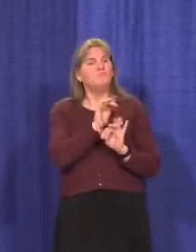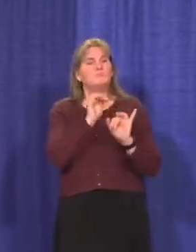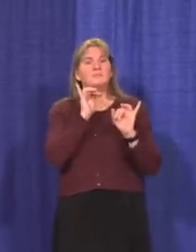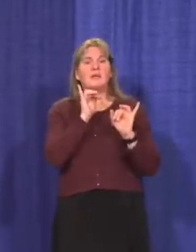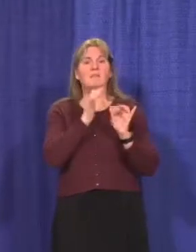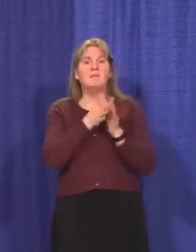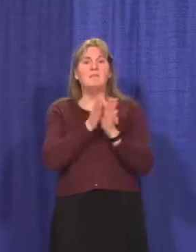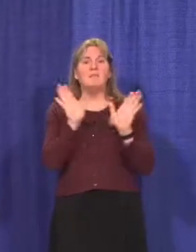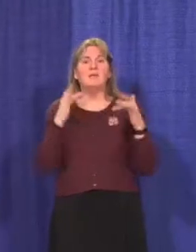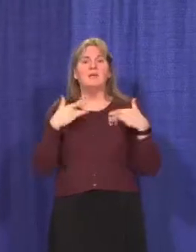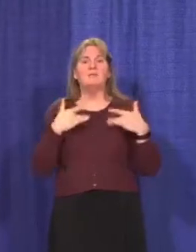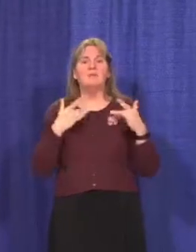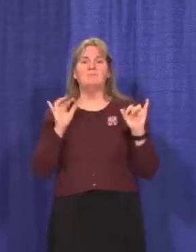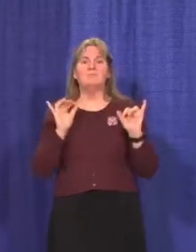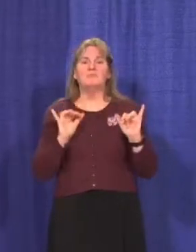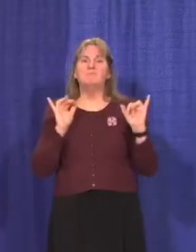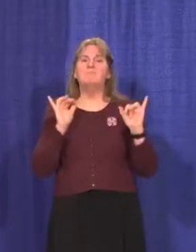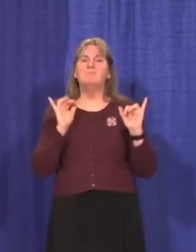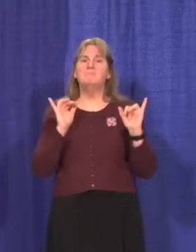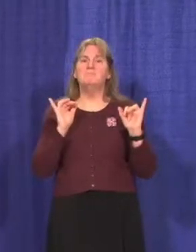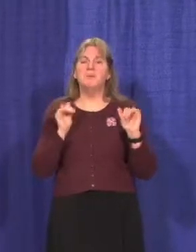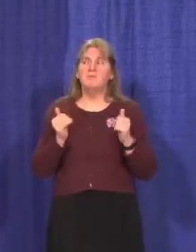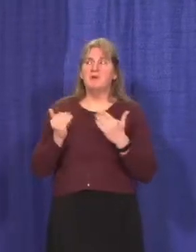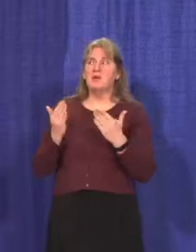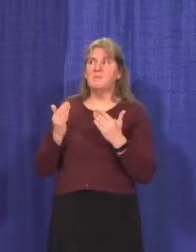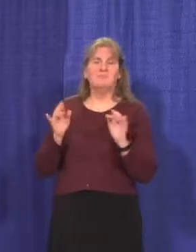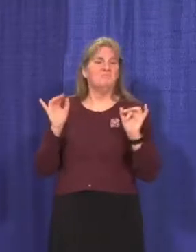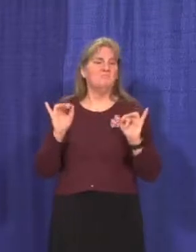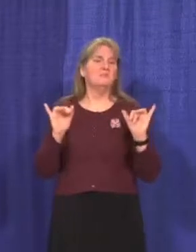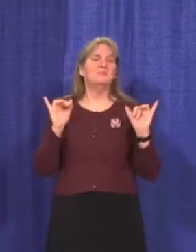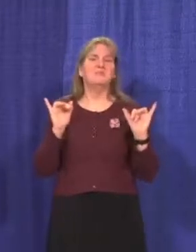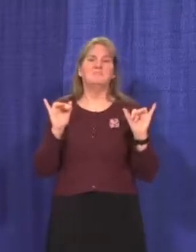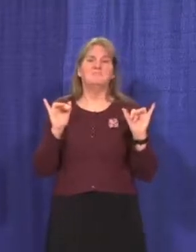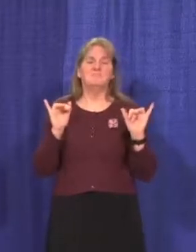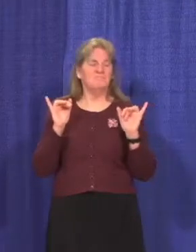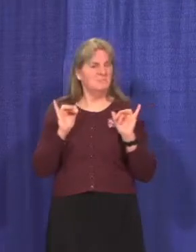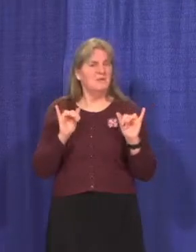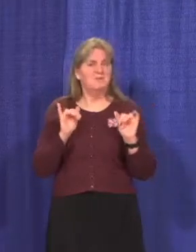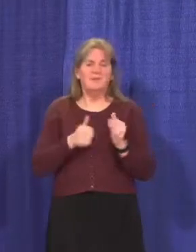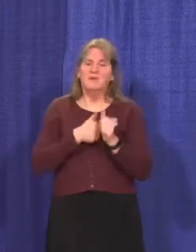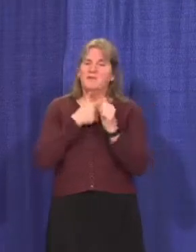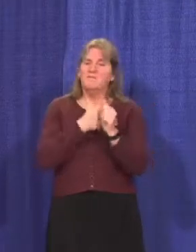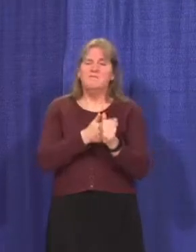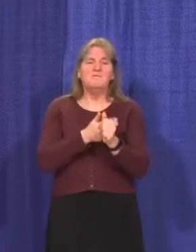recommendations. It's always been based upon the most up to date scientists and